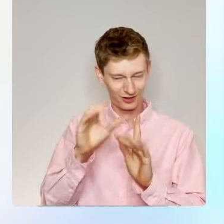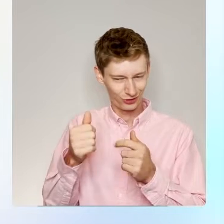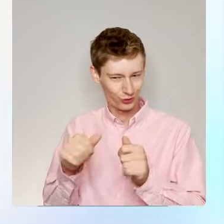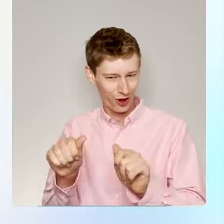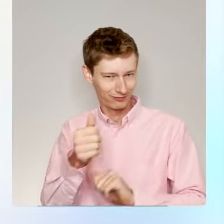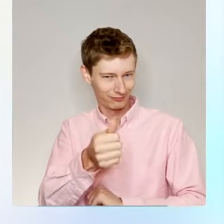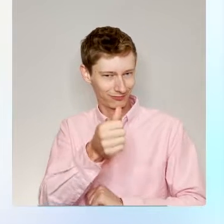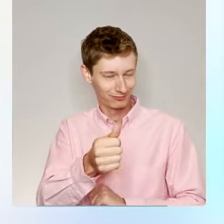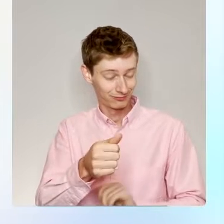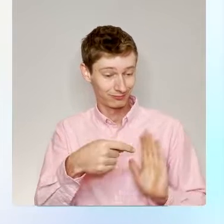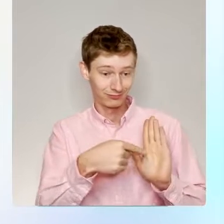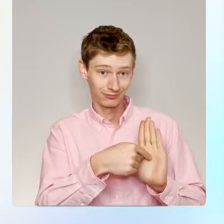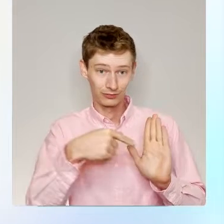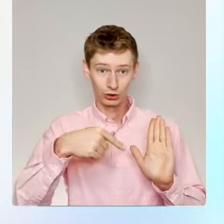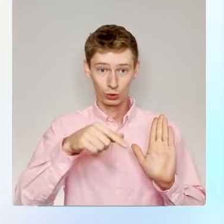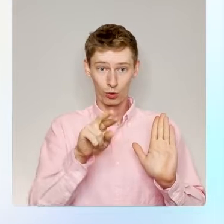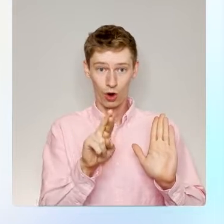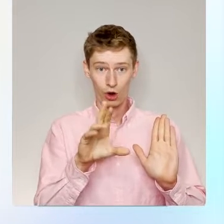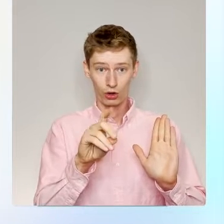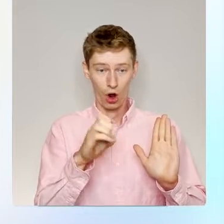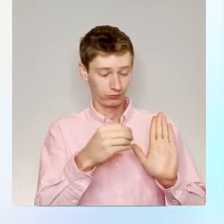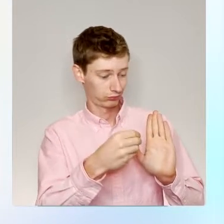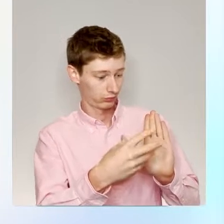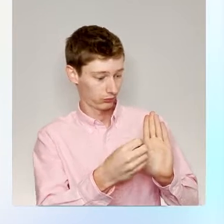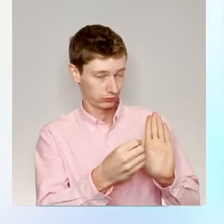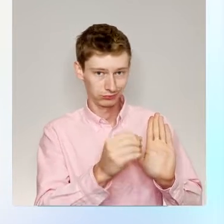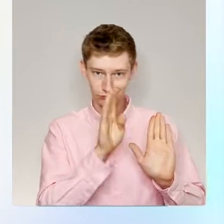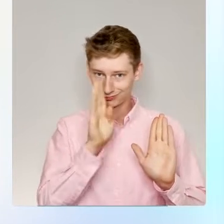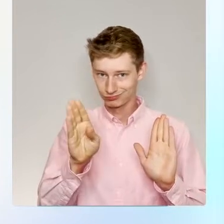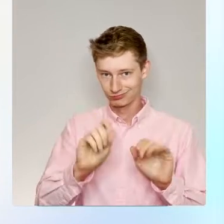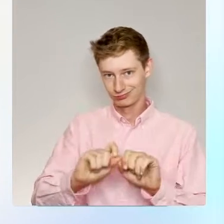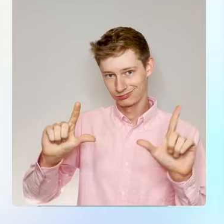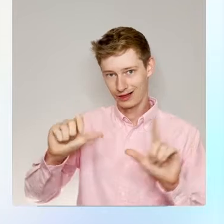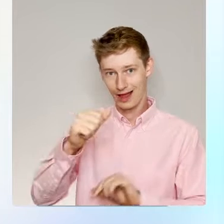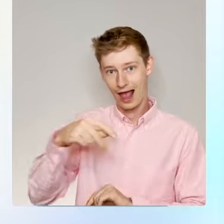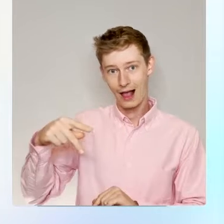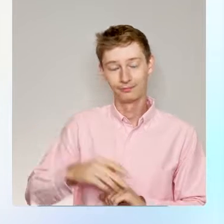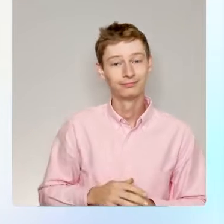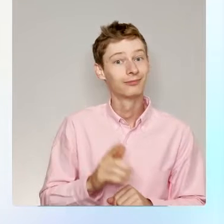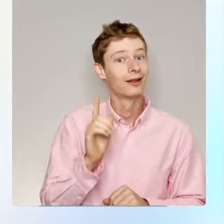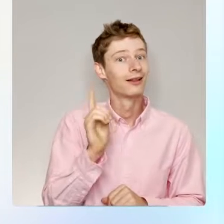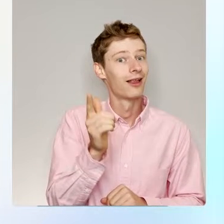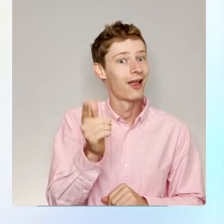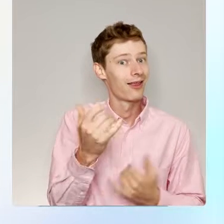The QR code that you see has a link that will take you directly to the app. Later this year, we're going to open source